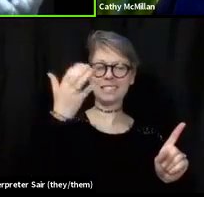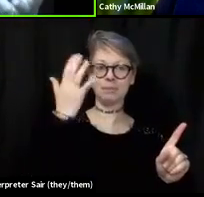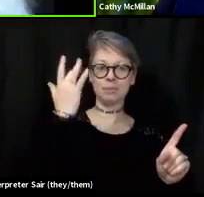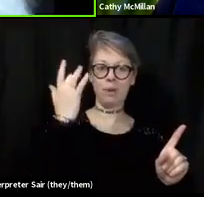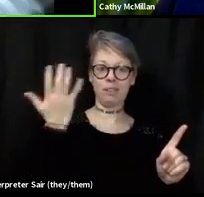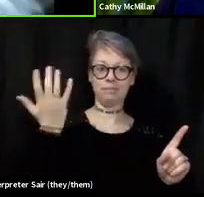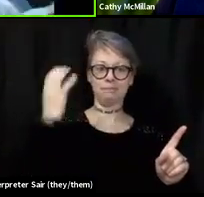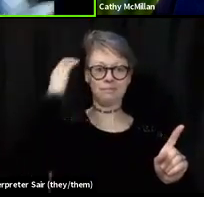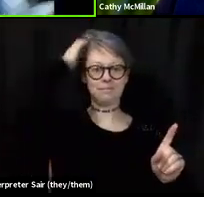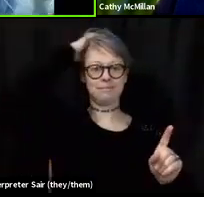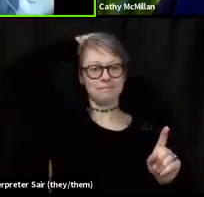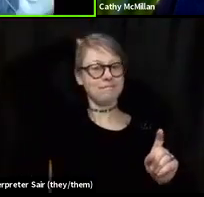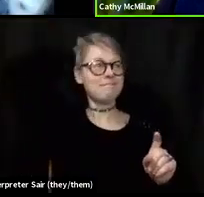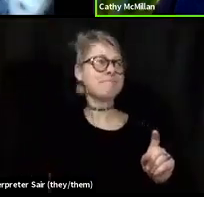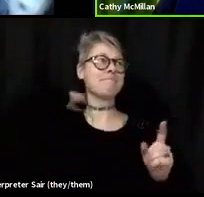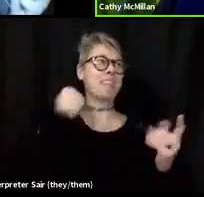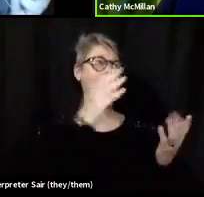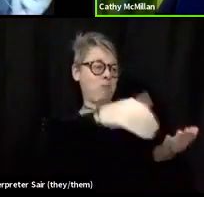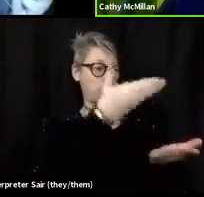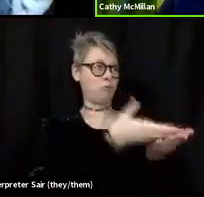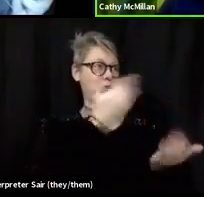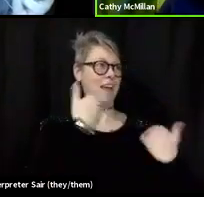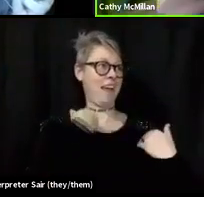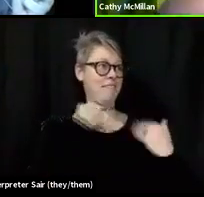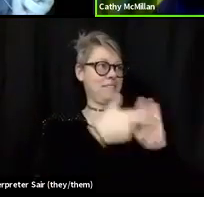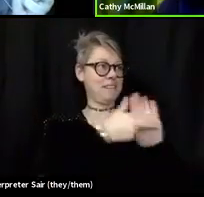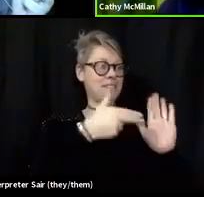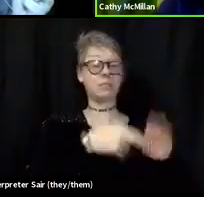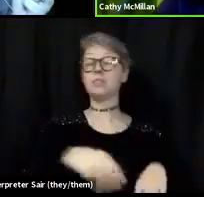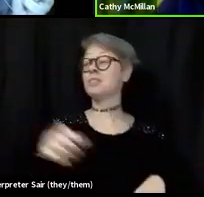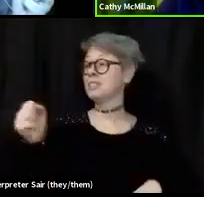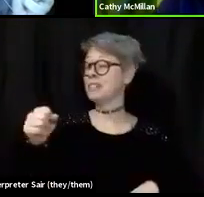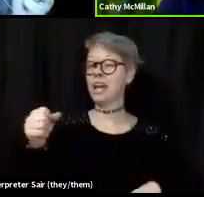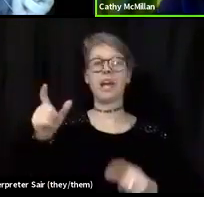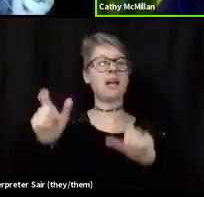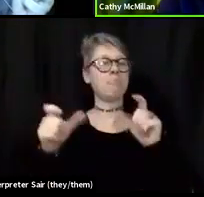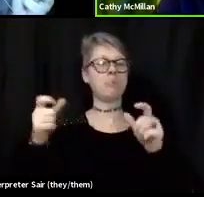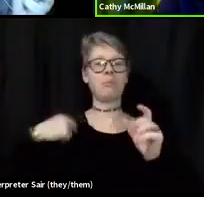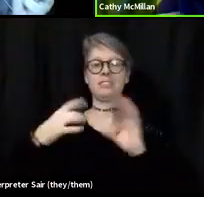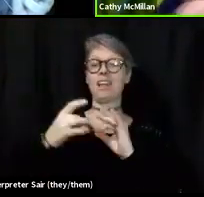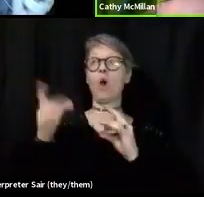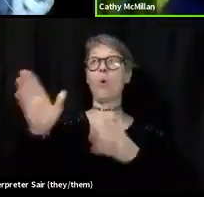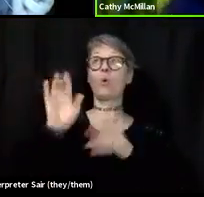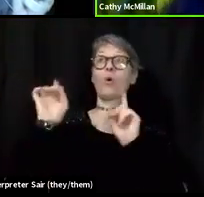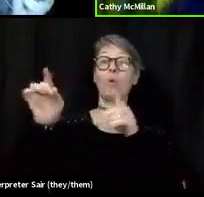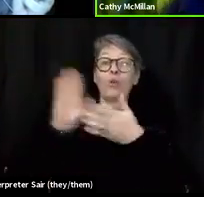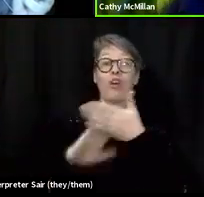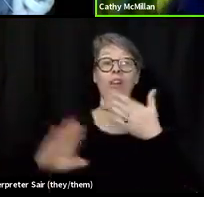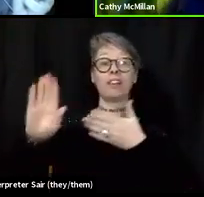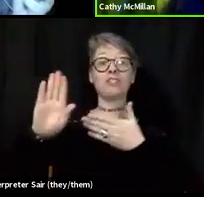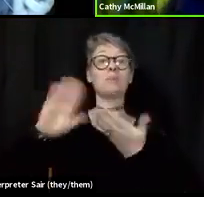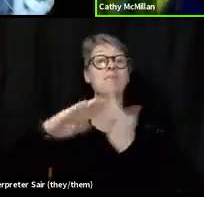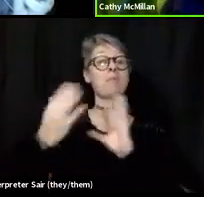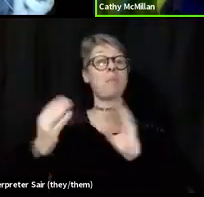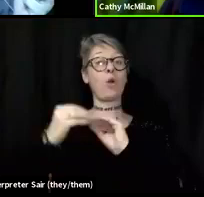But that's what it sounds. like to me, is they need like to me, is they need to prove again. , and everybody says it gets